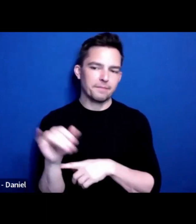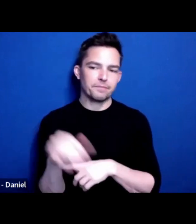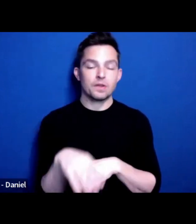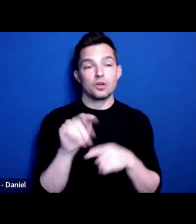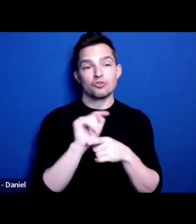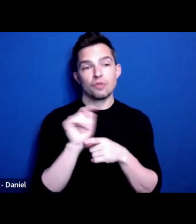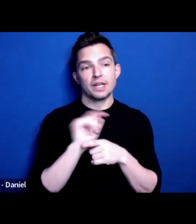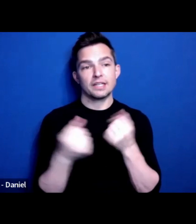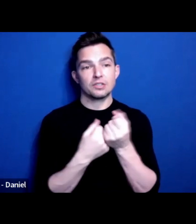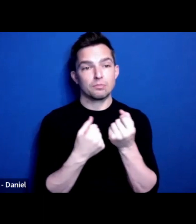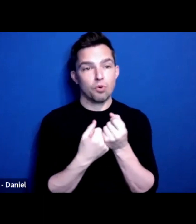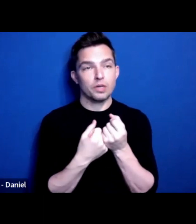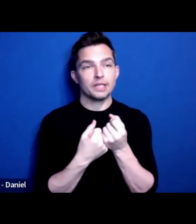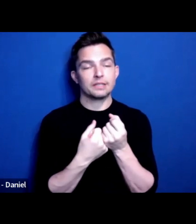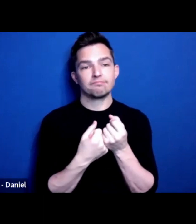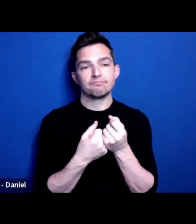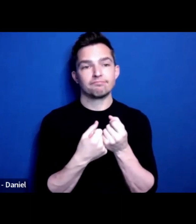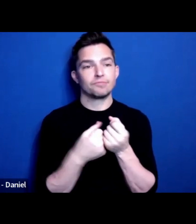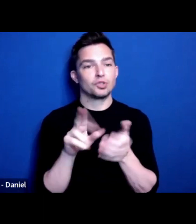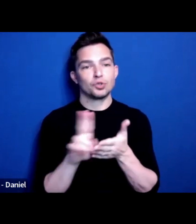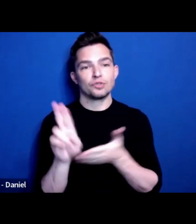and supporting university staff,